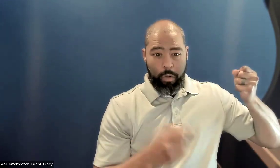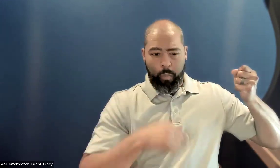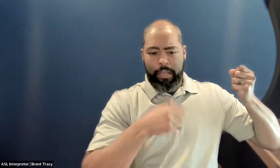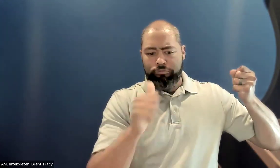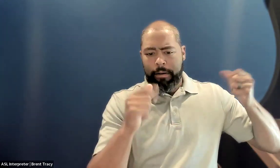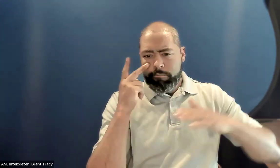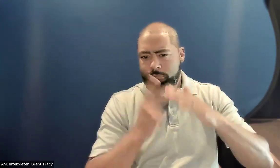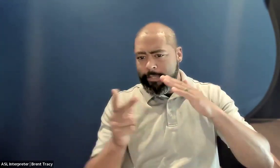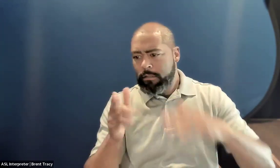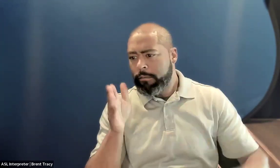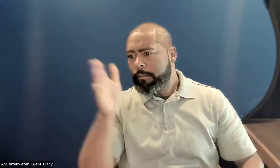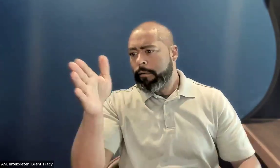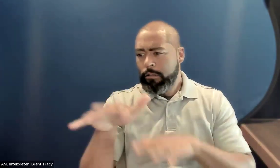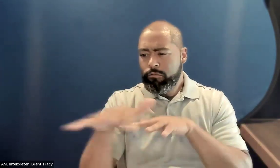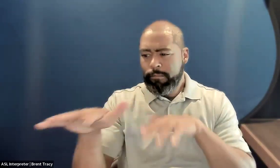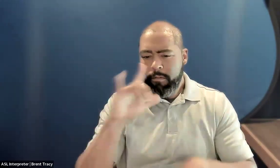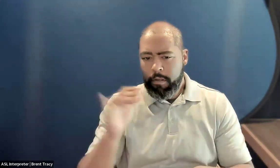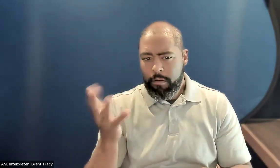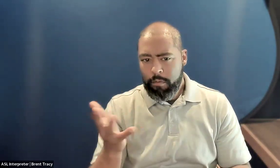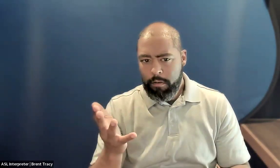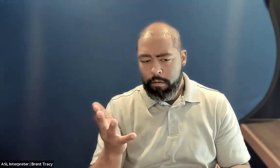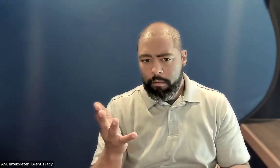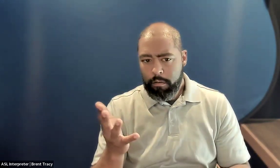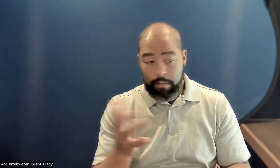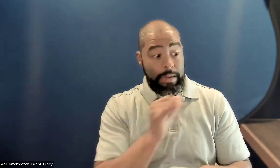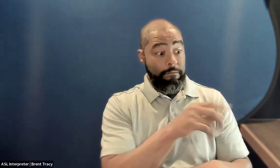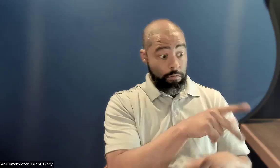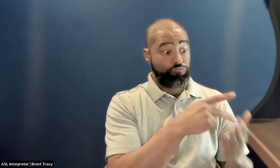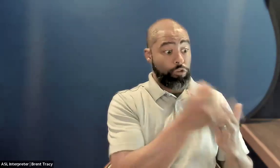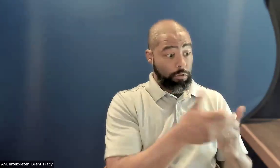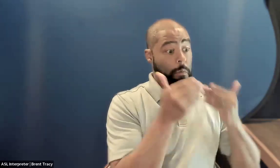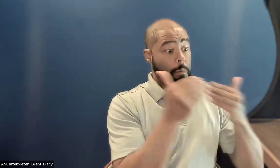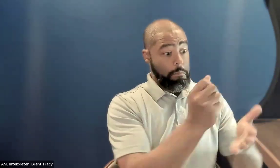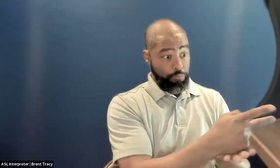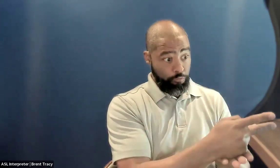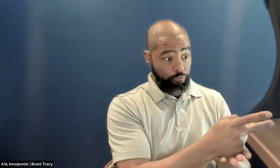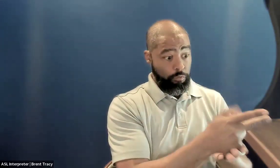And it's this no build to build difference that presents the project impact.